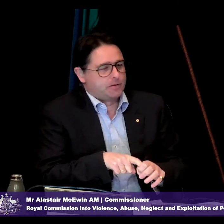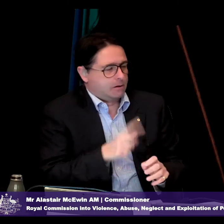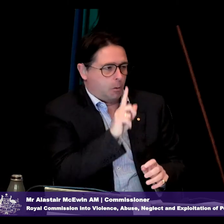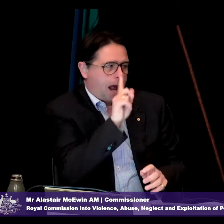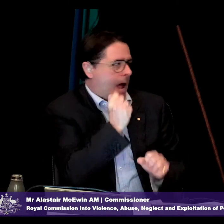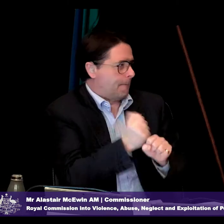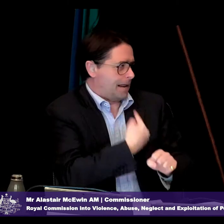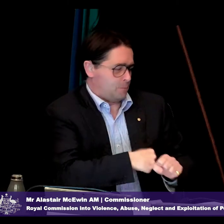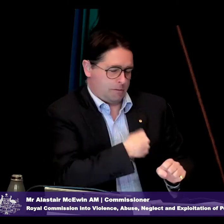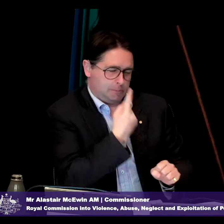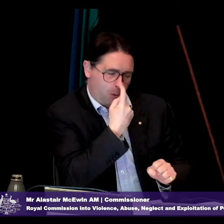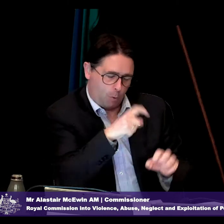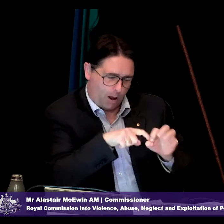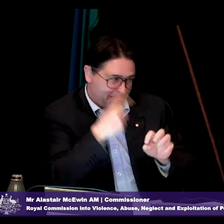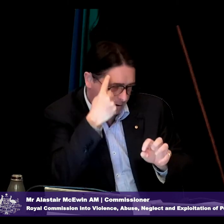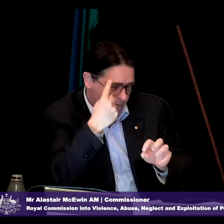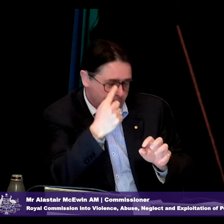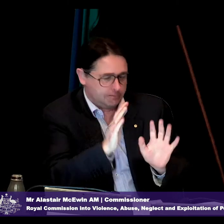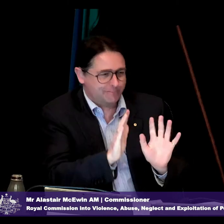Thank you, Chair. And it's one, I promise.